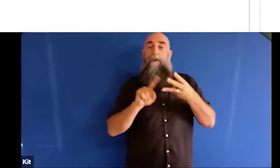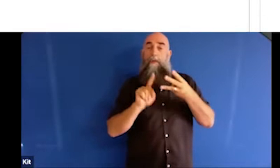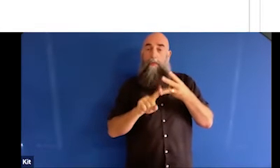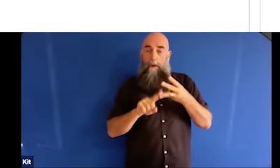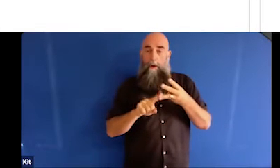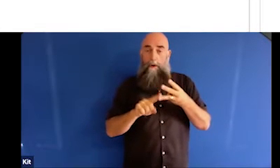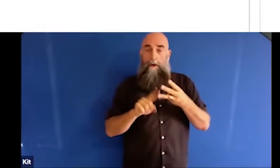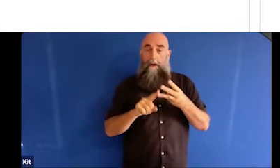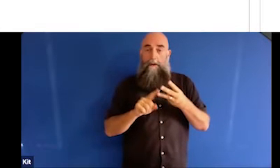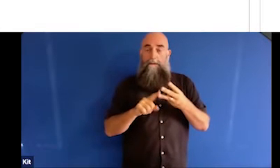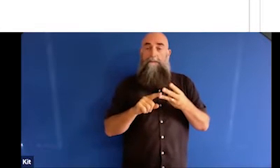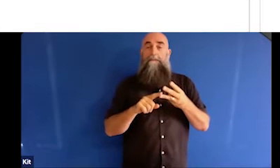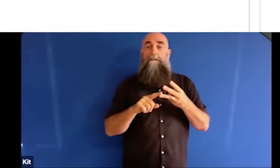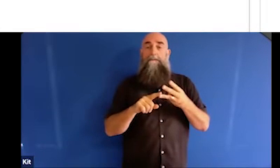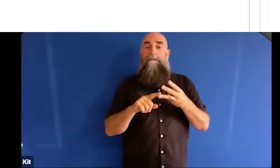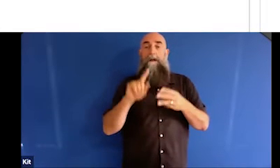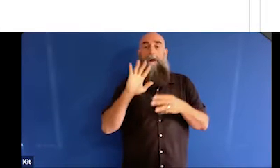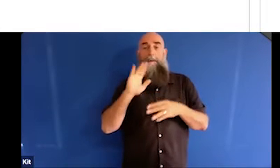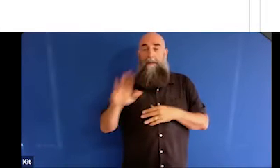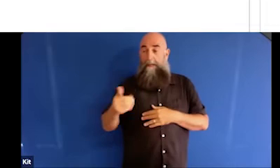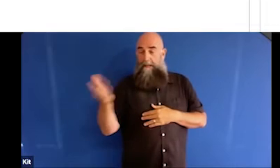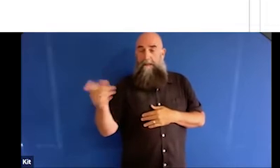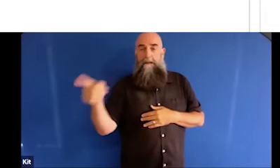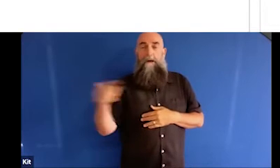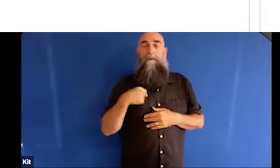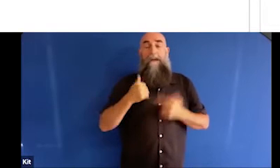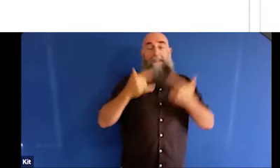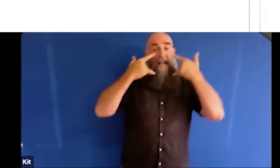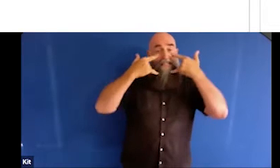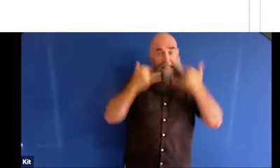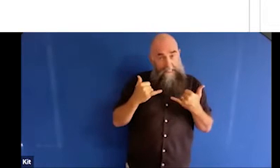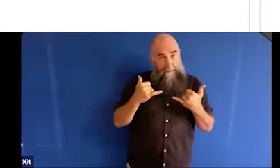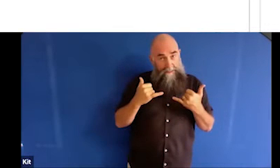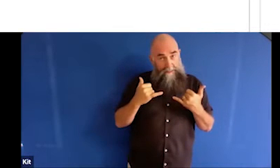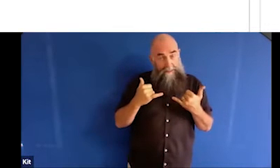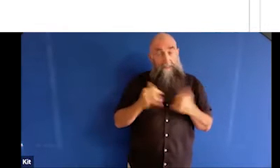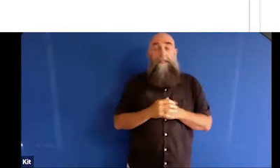The third assessment criterion is the one that you actually need to